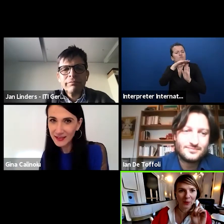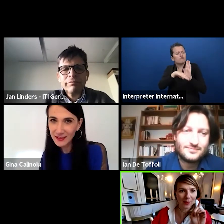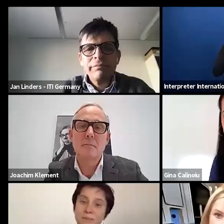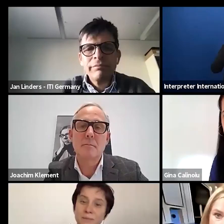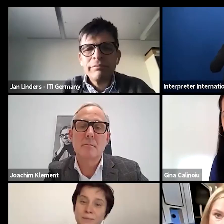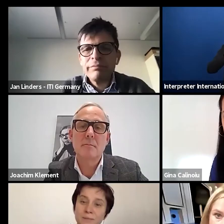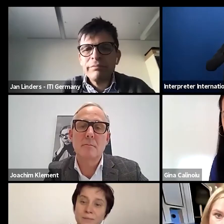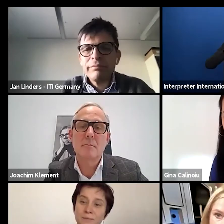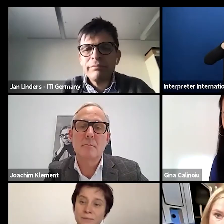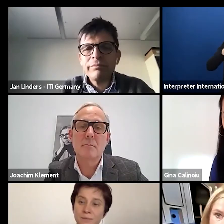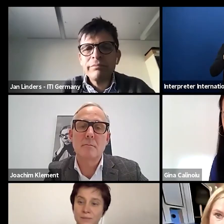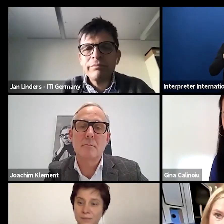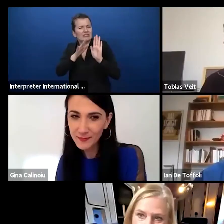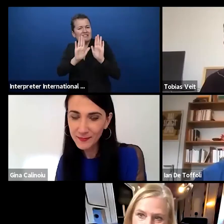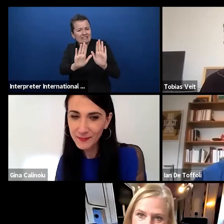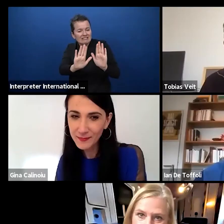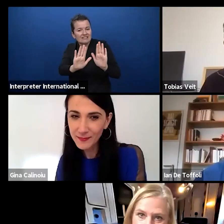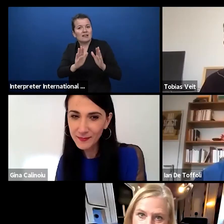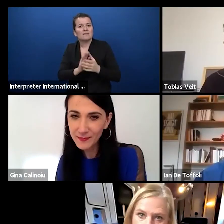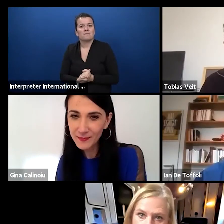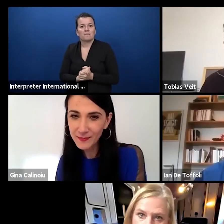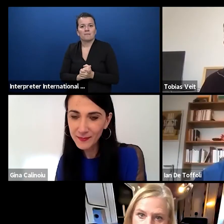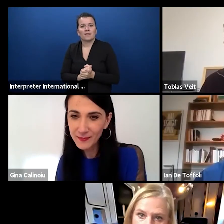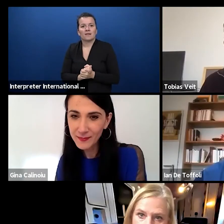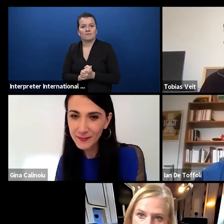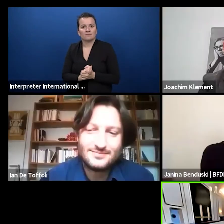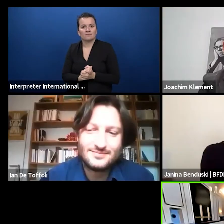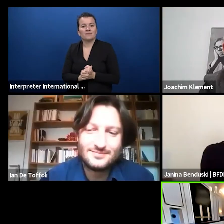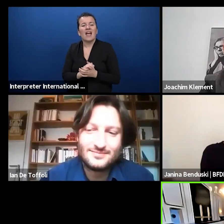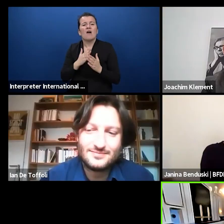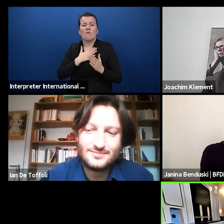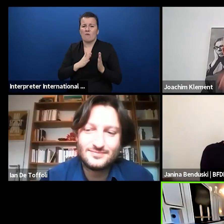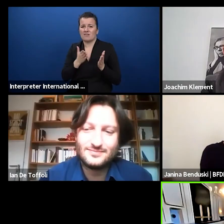therefore I would like to ask Joachim Klement from the Schauspielhaus Dresden to join us